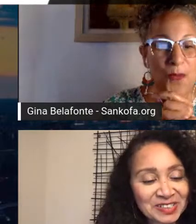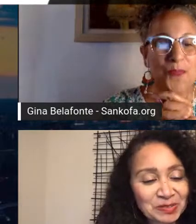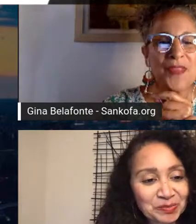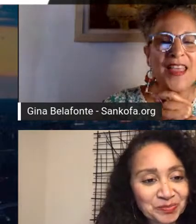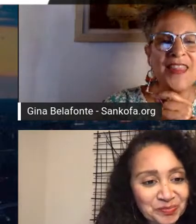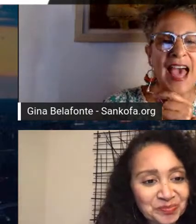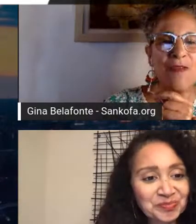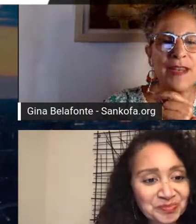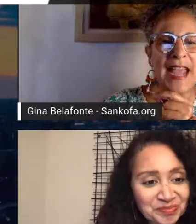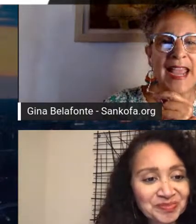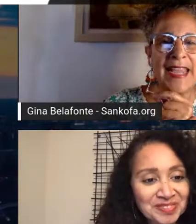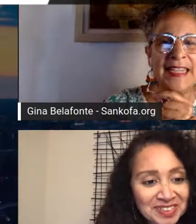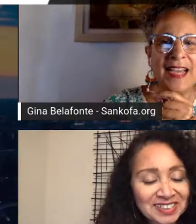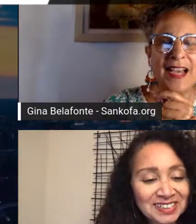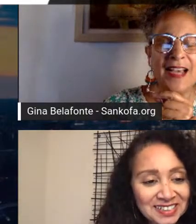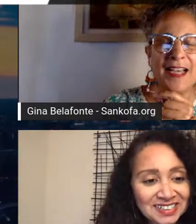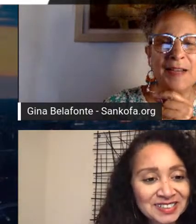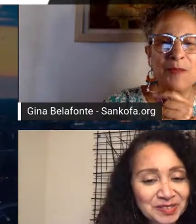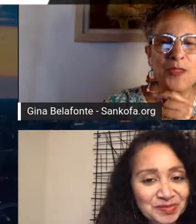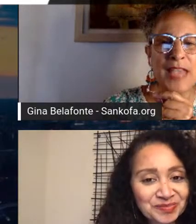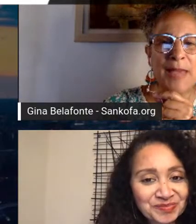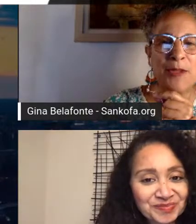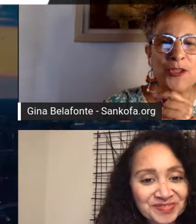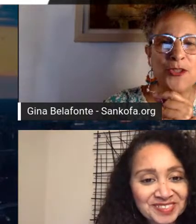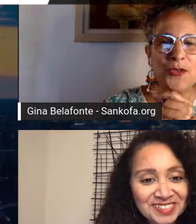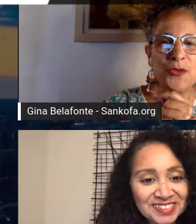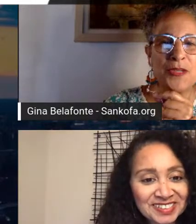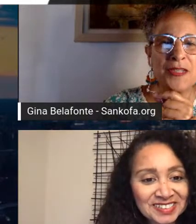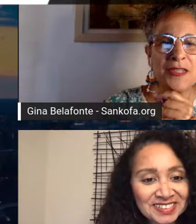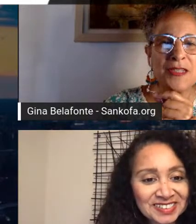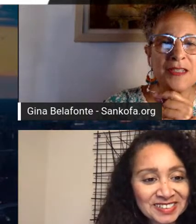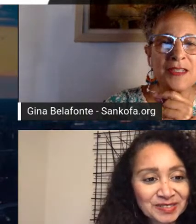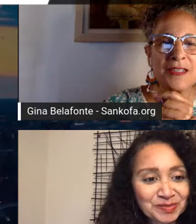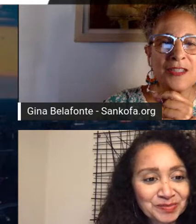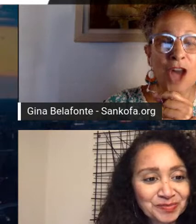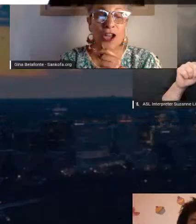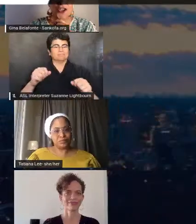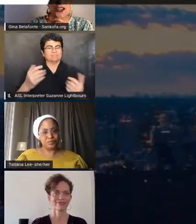that Rene was able to launch,